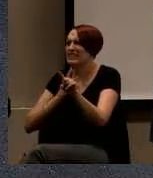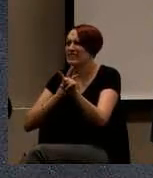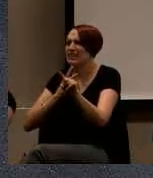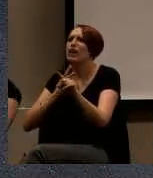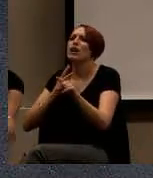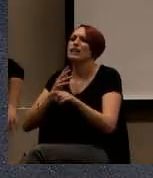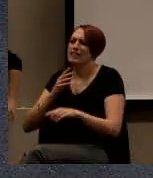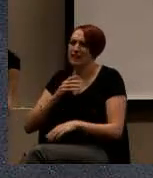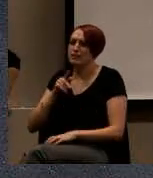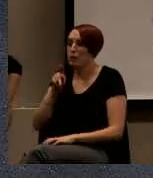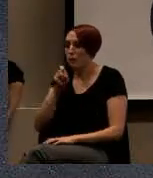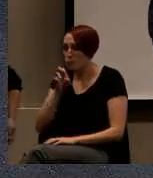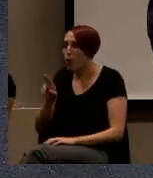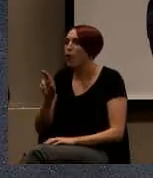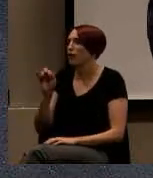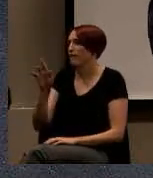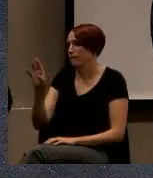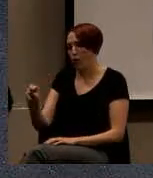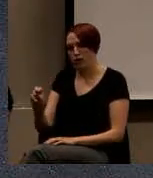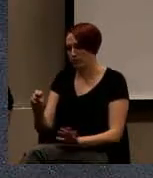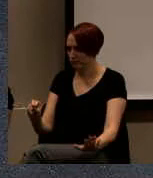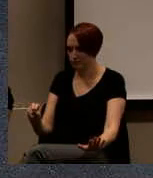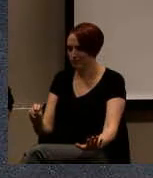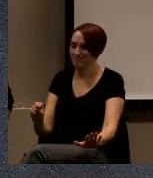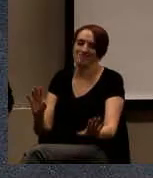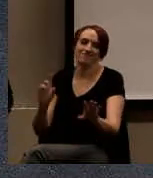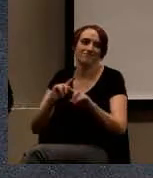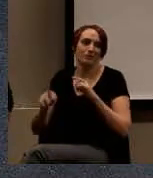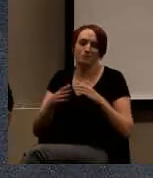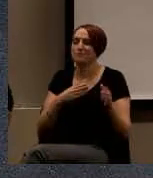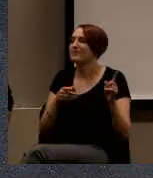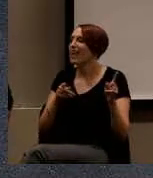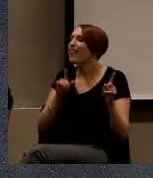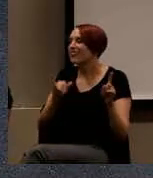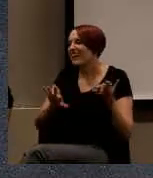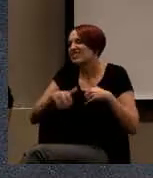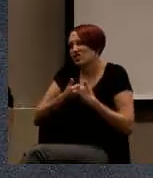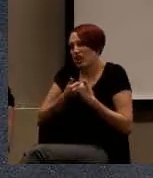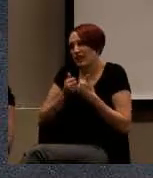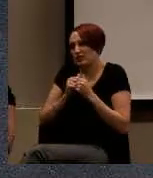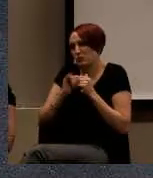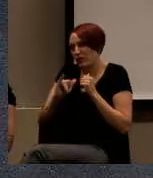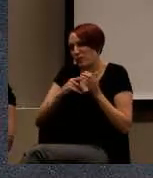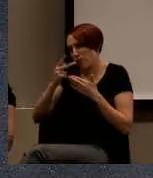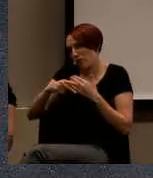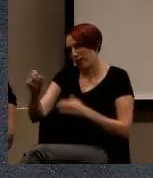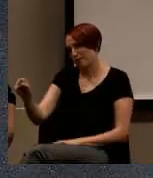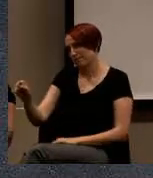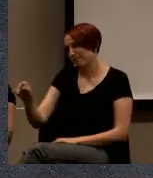Poor form. Nick Jarmusz: That is one of the challenges we have with that program and we don't do, we actually